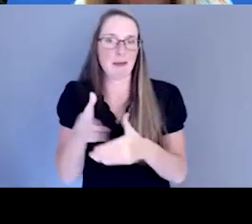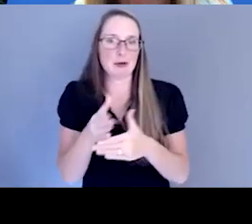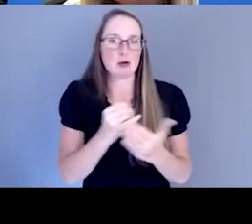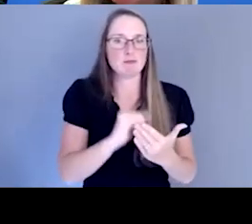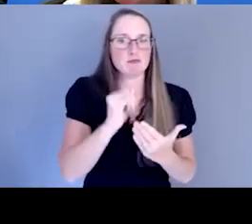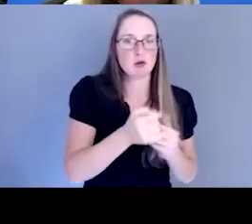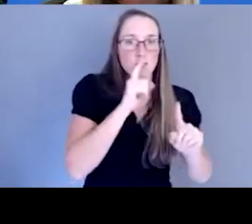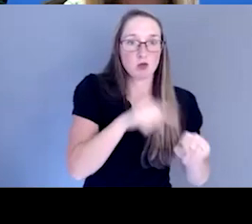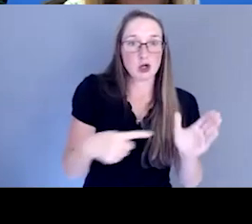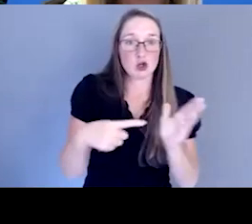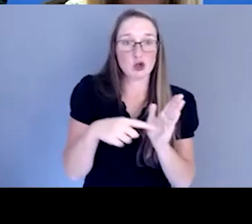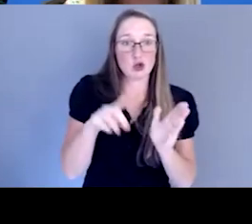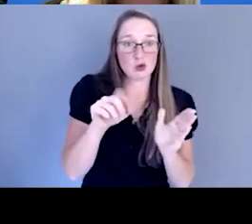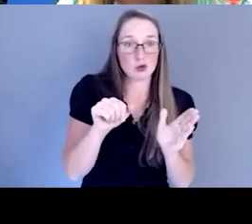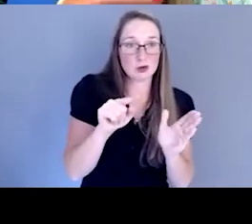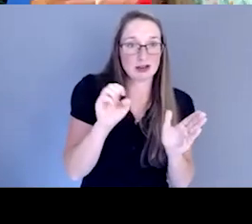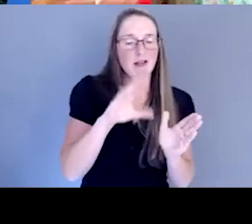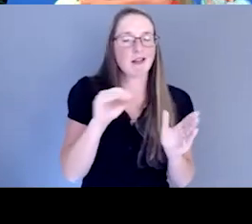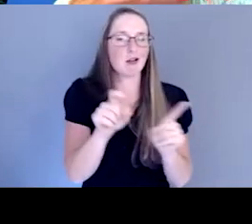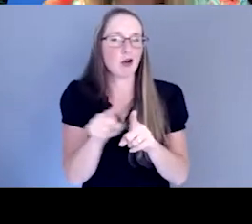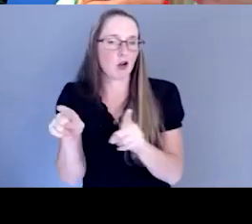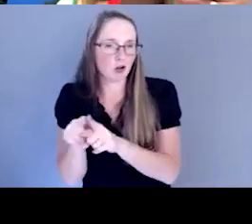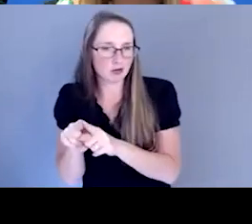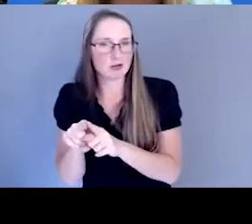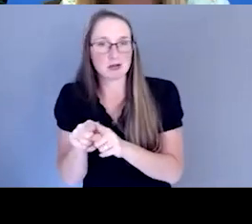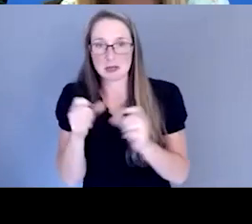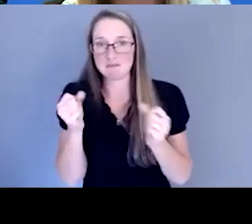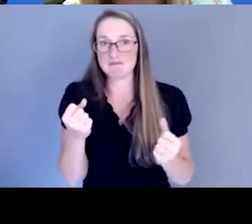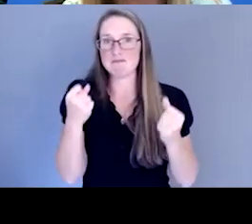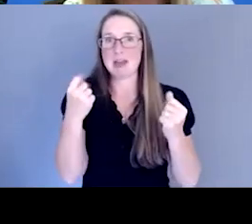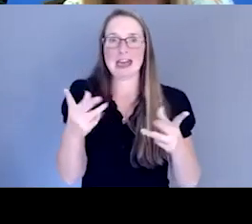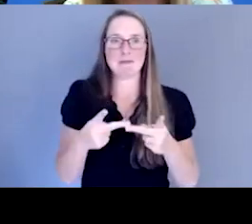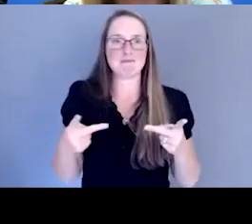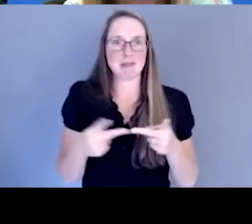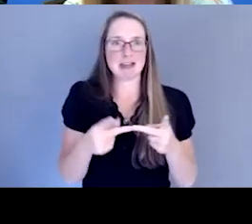due dates, and in addition, in multiple spots of this document,